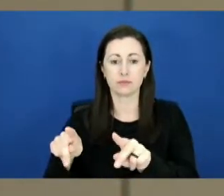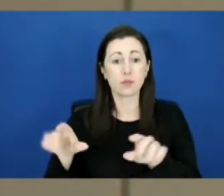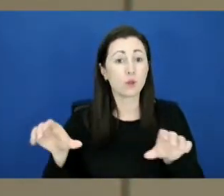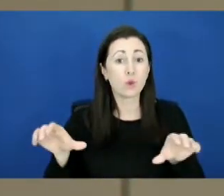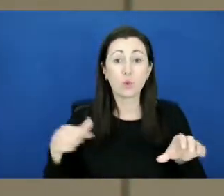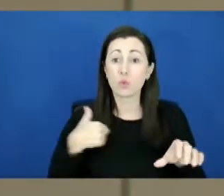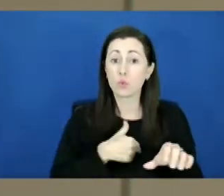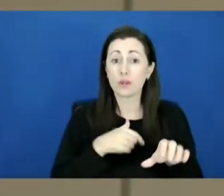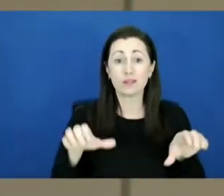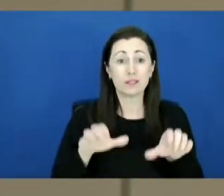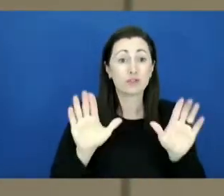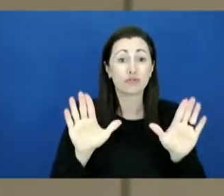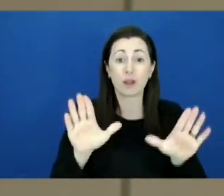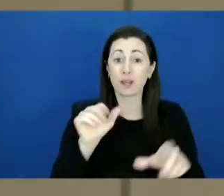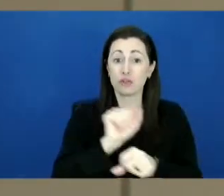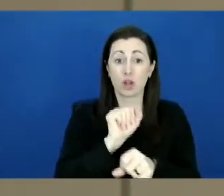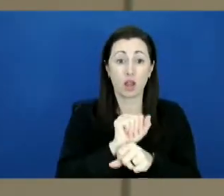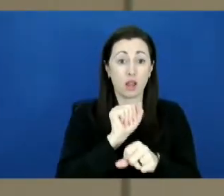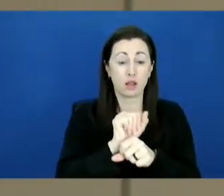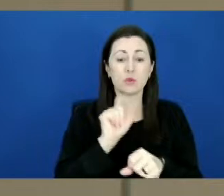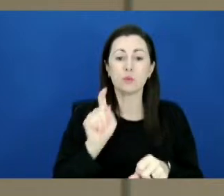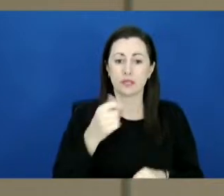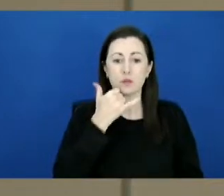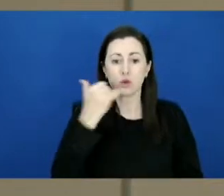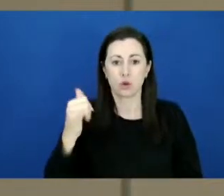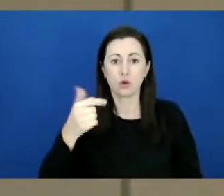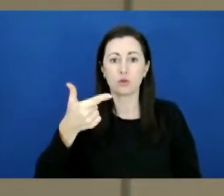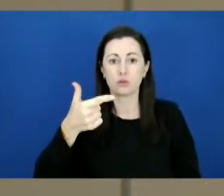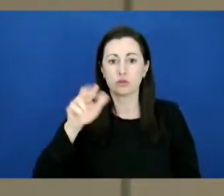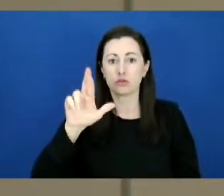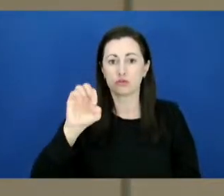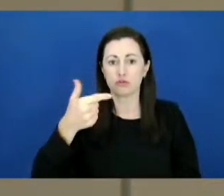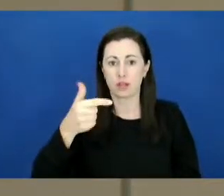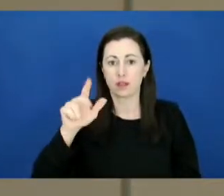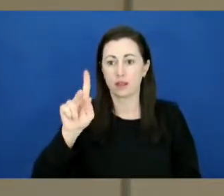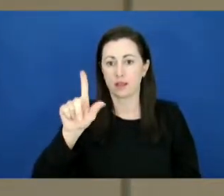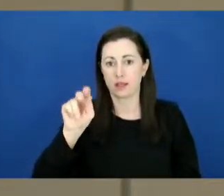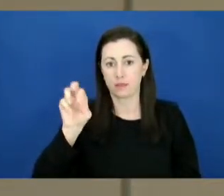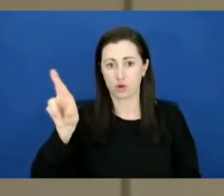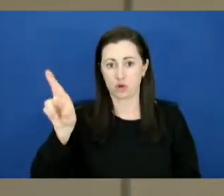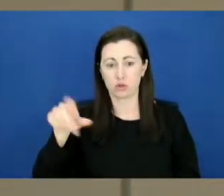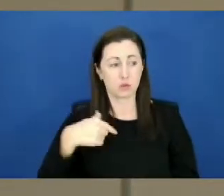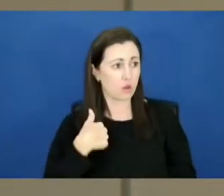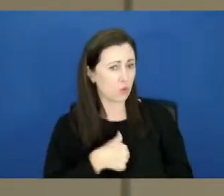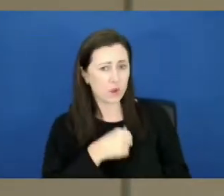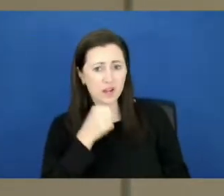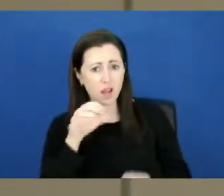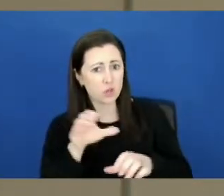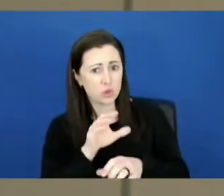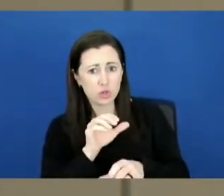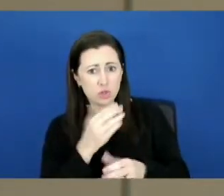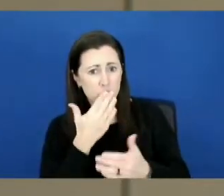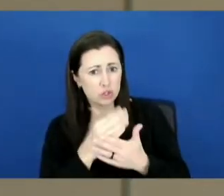AND WE WERE DOING SUCH A GOOD JOB IN THAT.